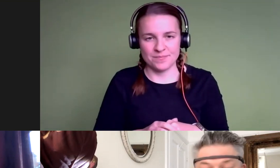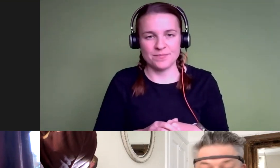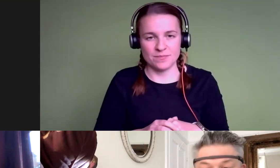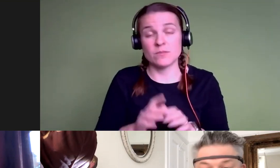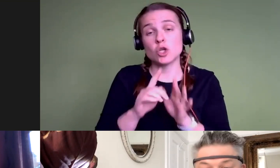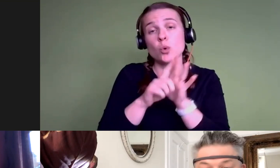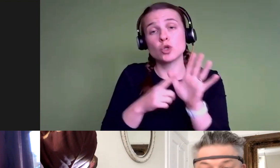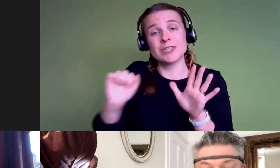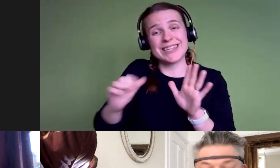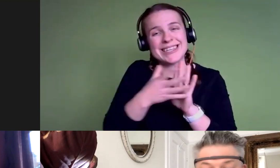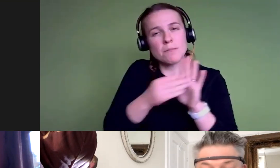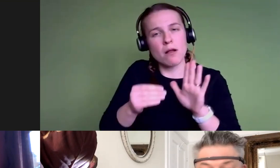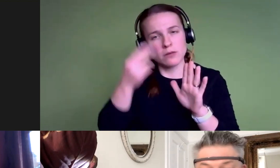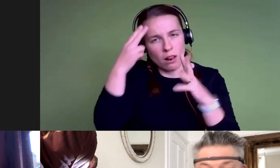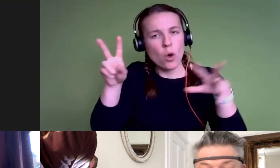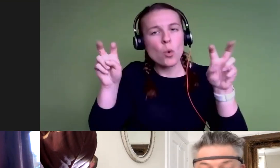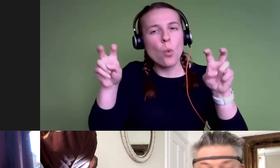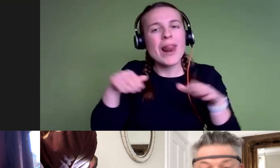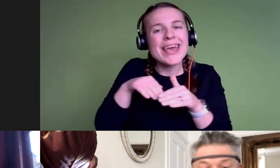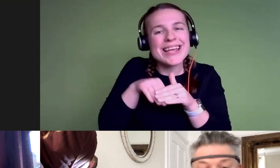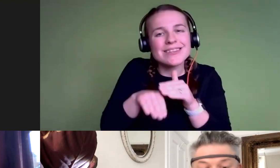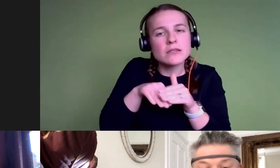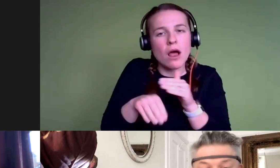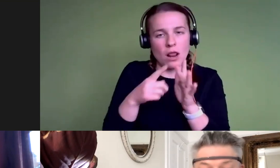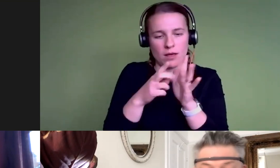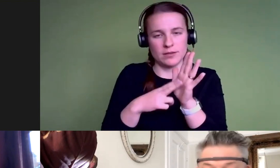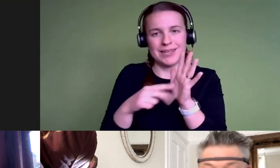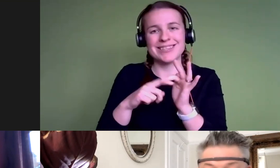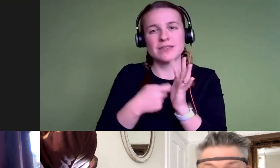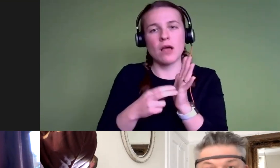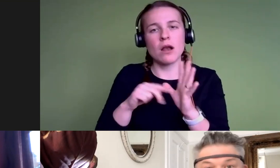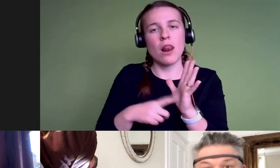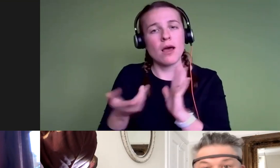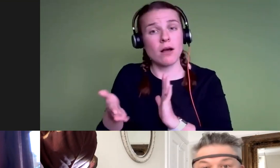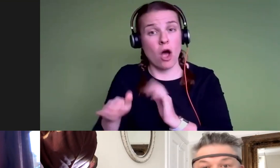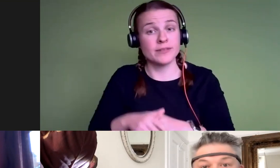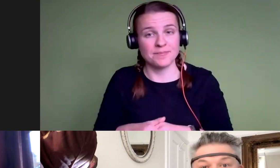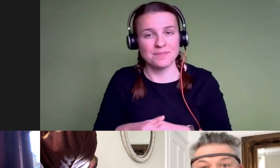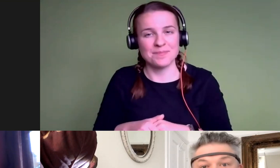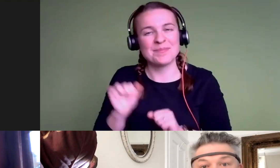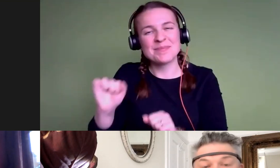little bit about his practice . But it is through Justin's model, which is called internal garden,